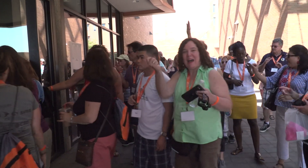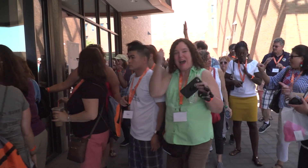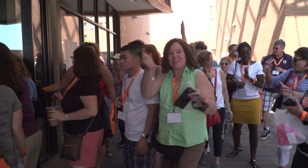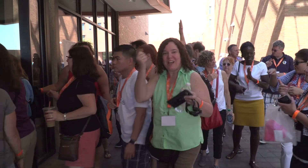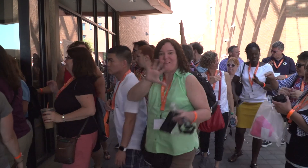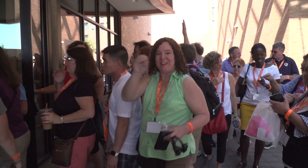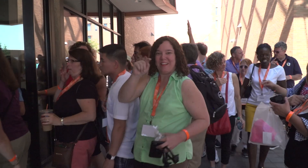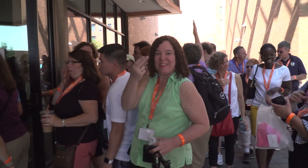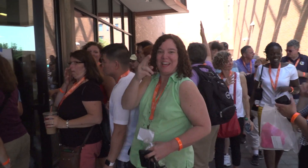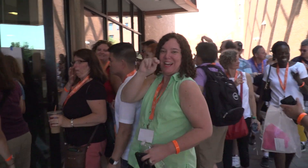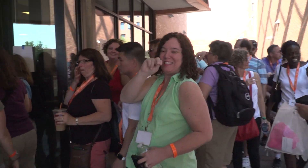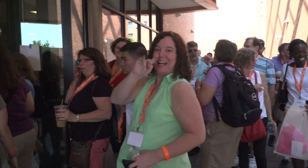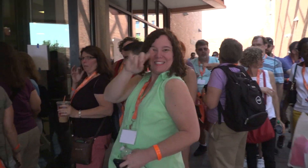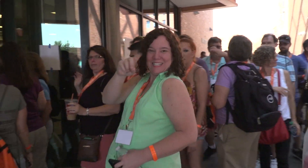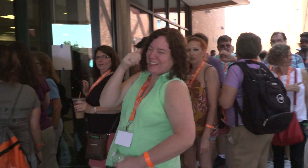Happy 50th anniversary, NTID!